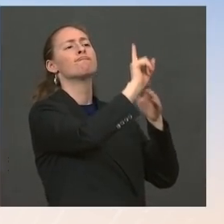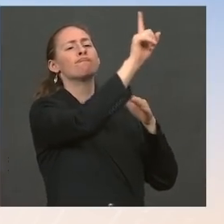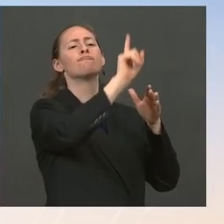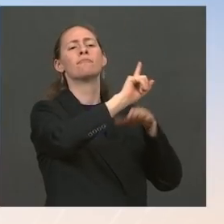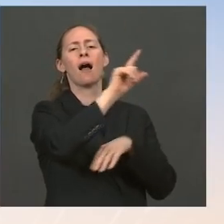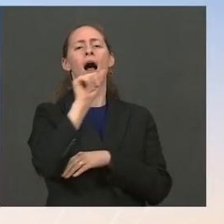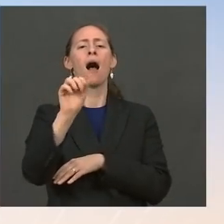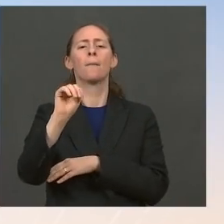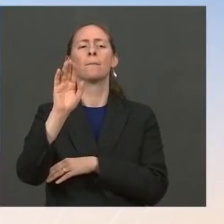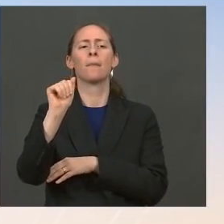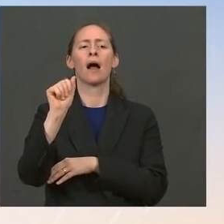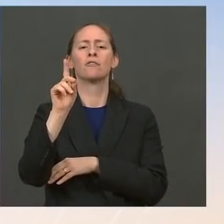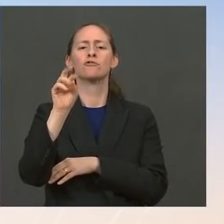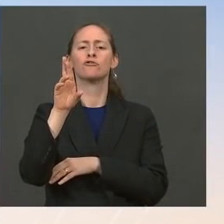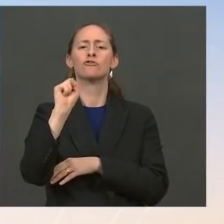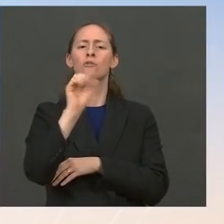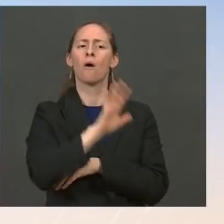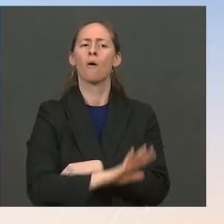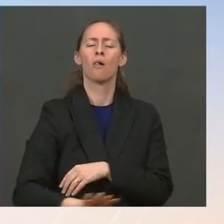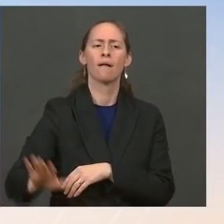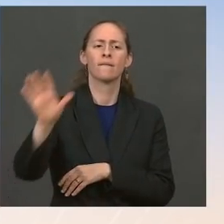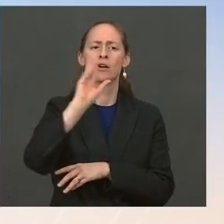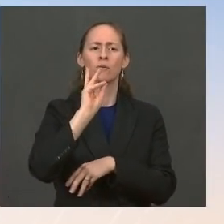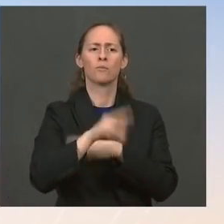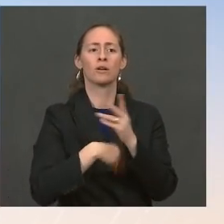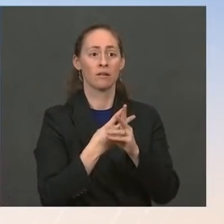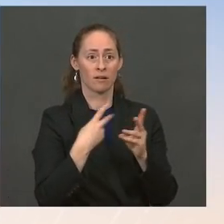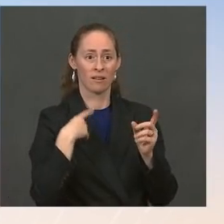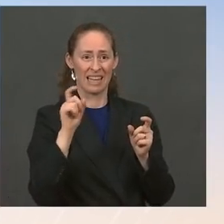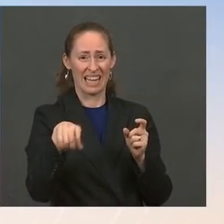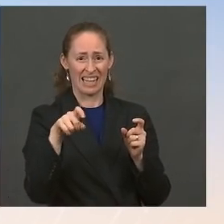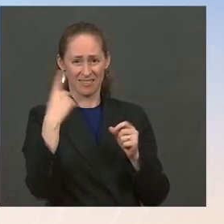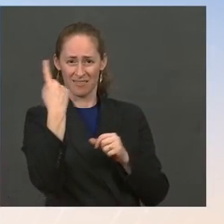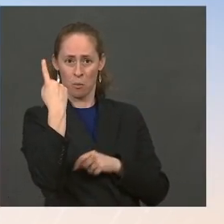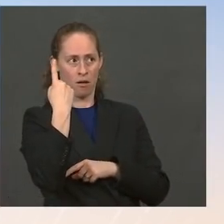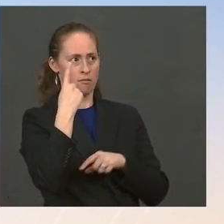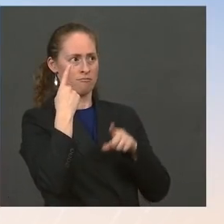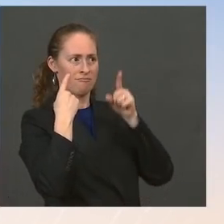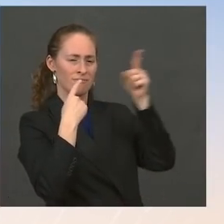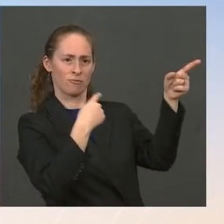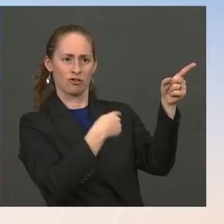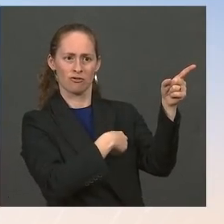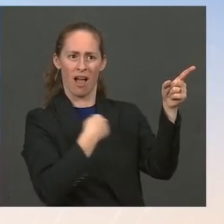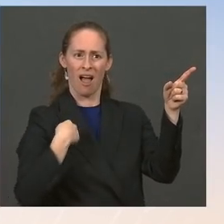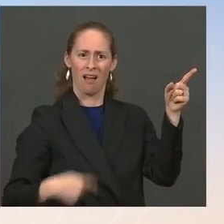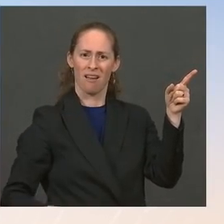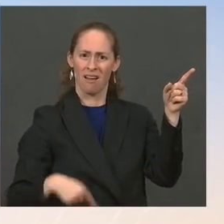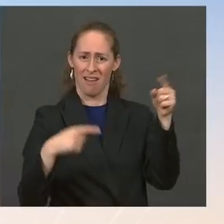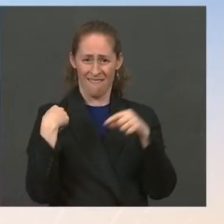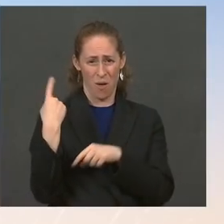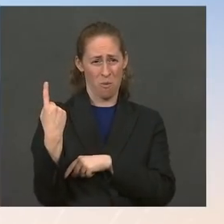We should have an ambassador to China serving in that country right now, an eminently qualified one, who the President has nominated.